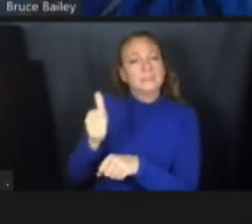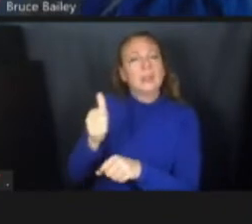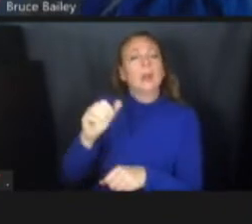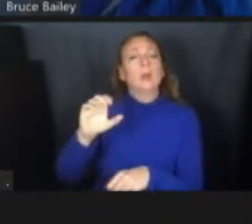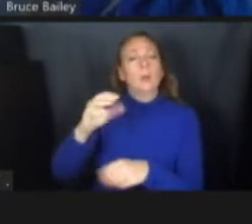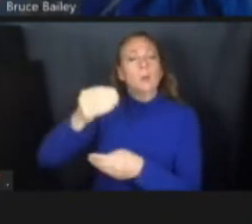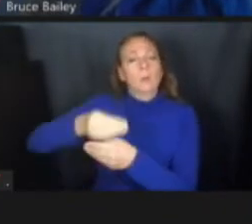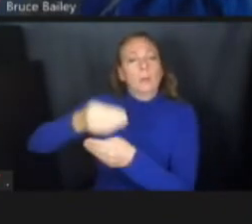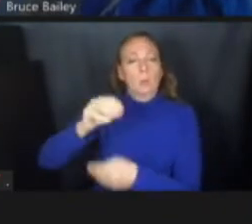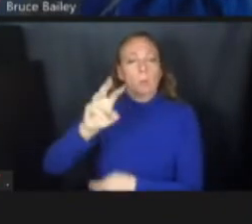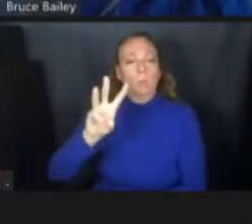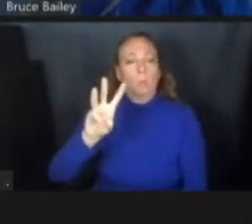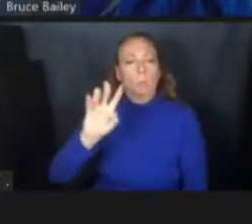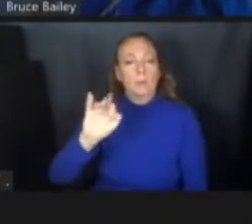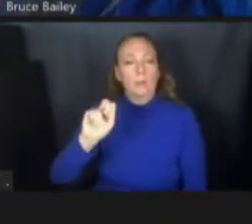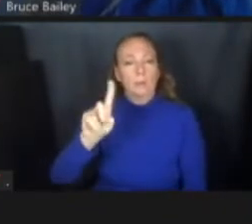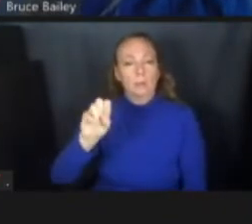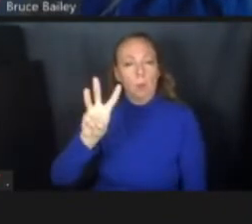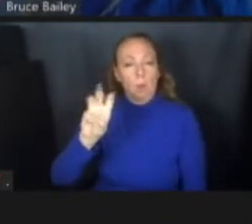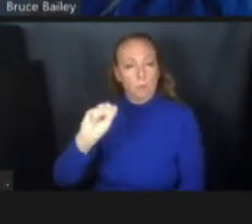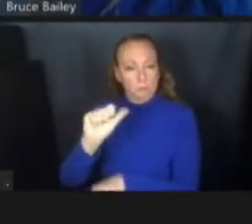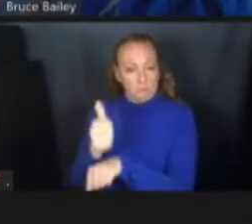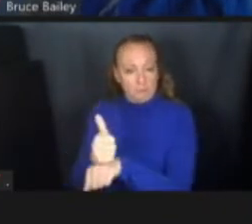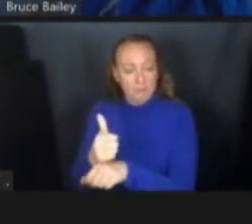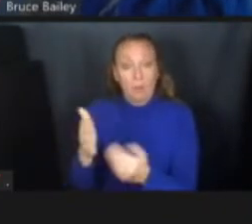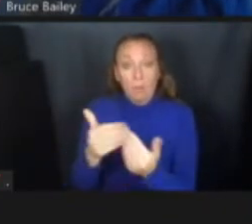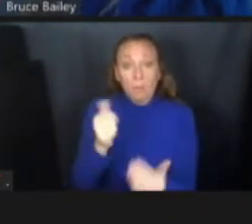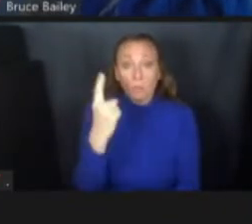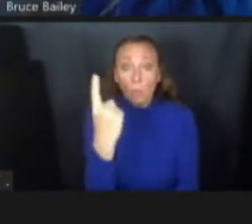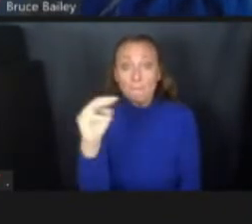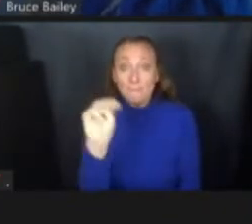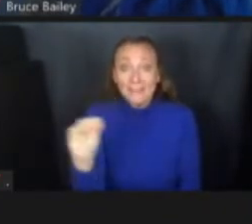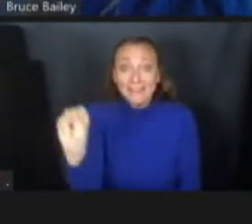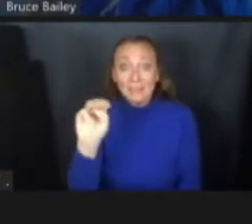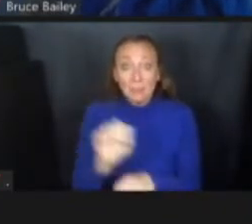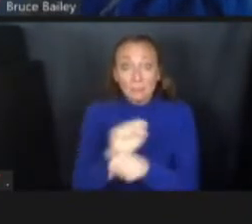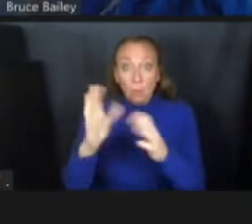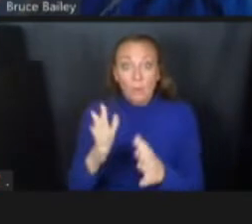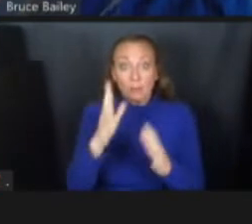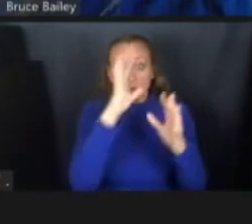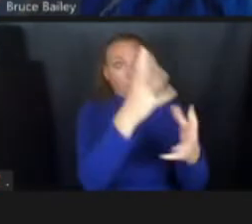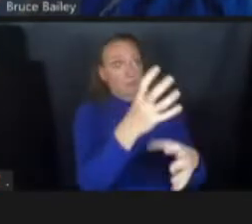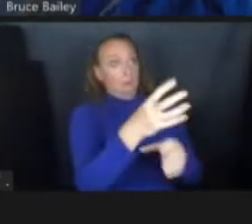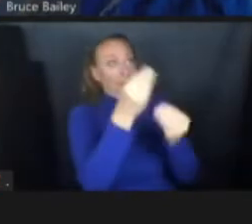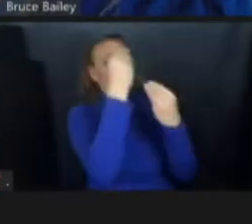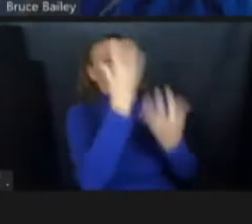Close to a million employees were told, start using this new application with limited guidance.